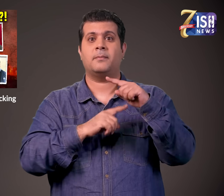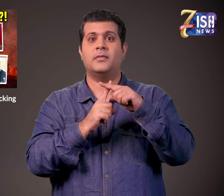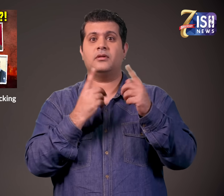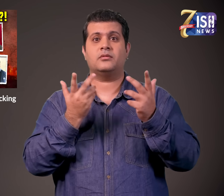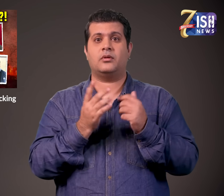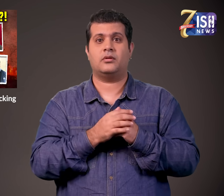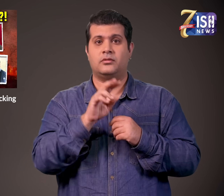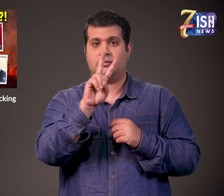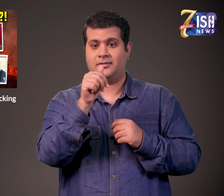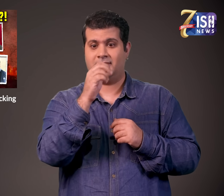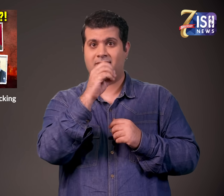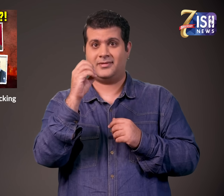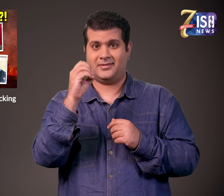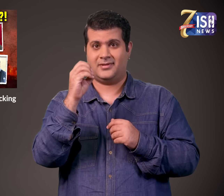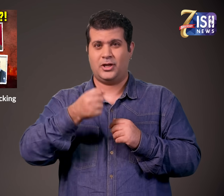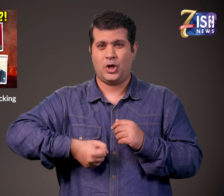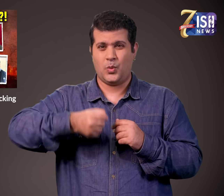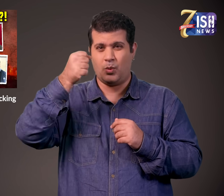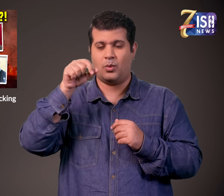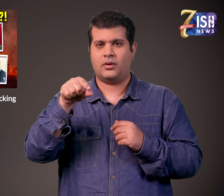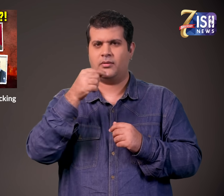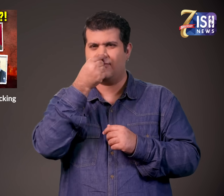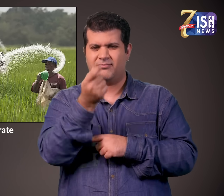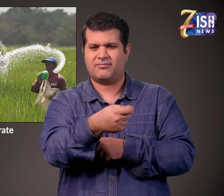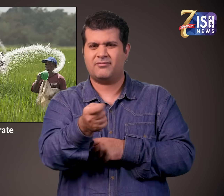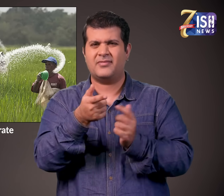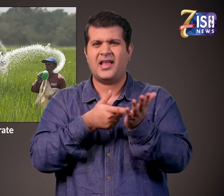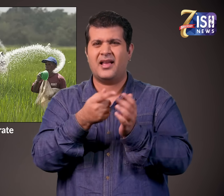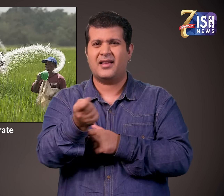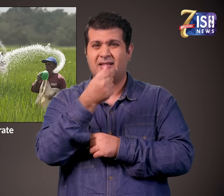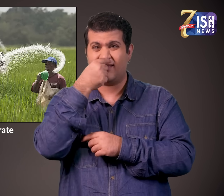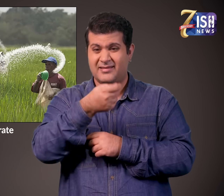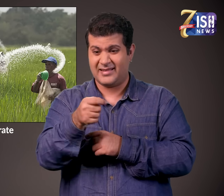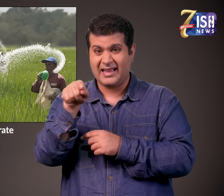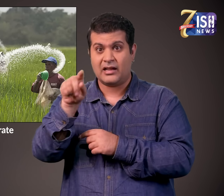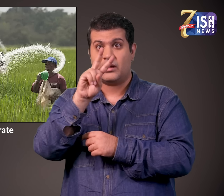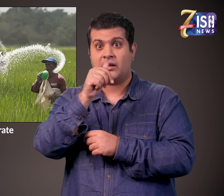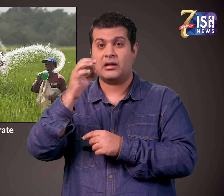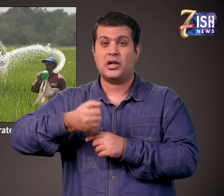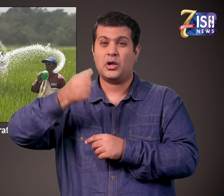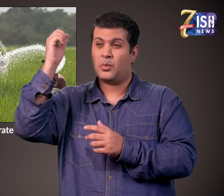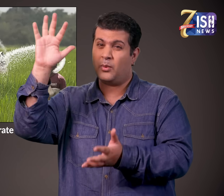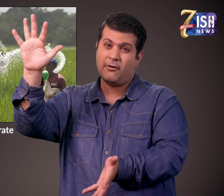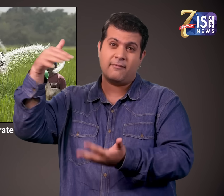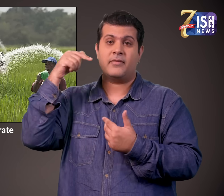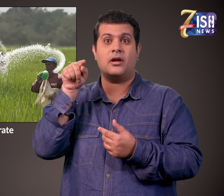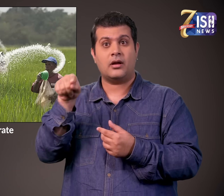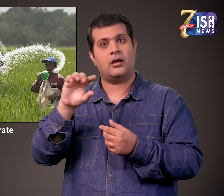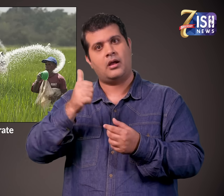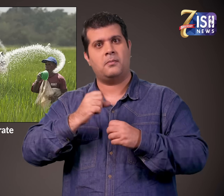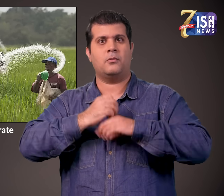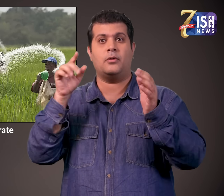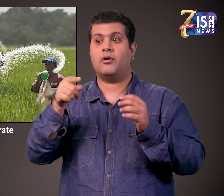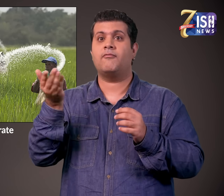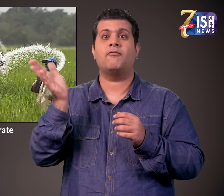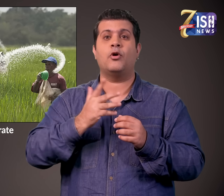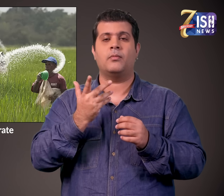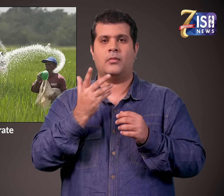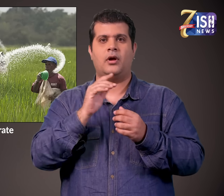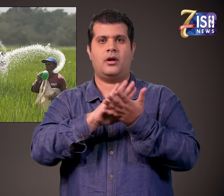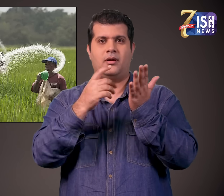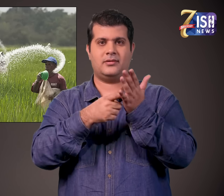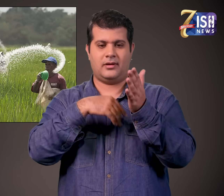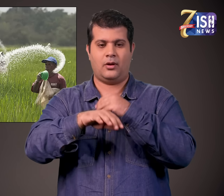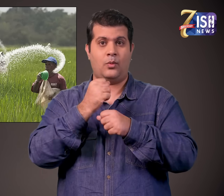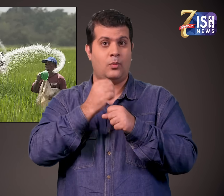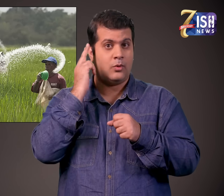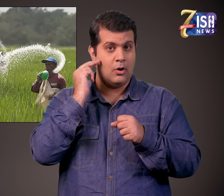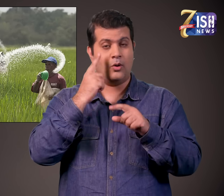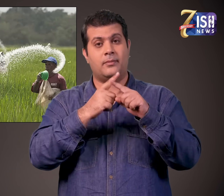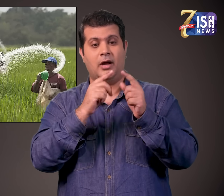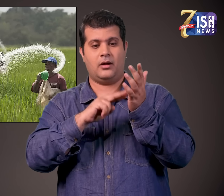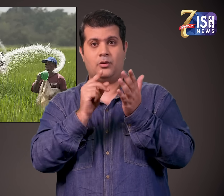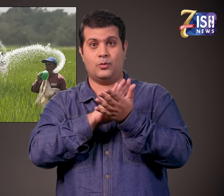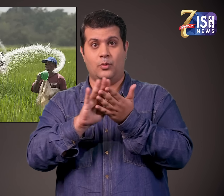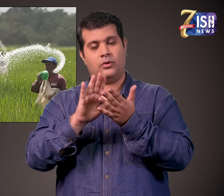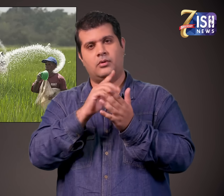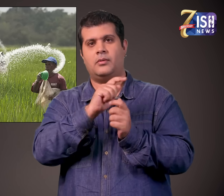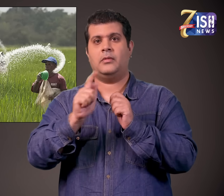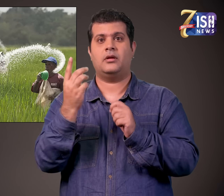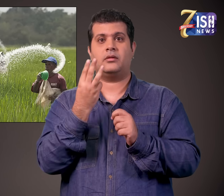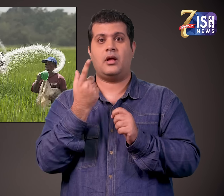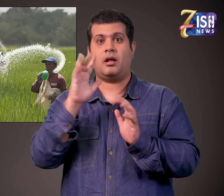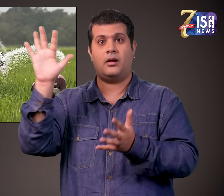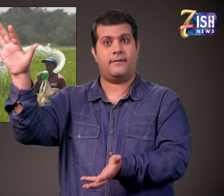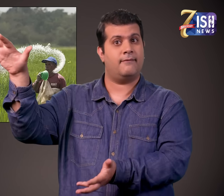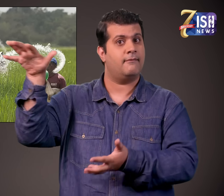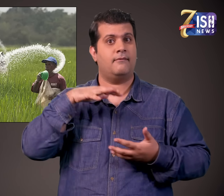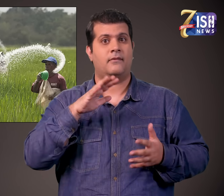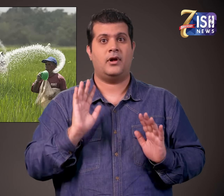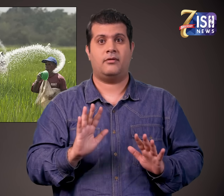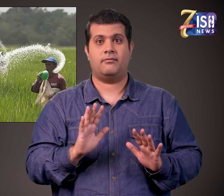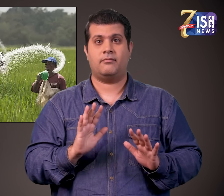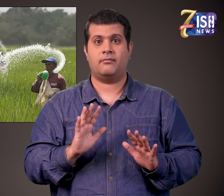Dr. Nabi also purchased 2600 kg of fertiliser for Rs 3 lakh from Gurugram and Nuh in Haryana.